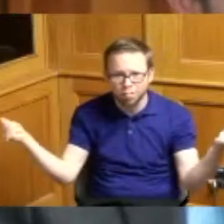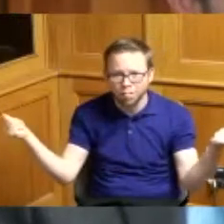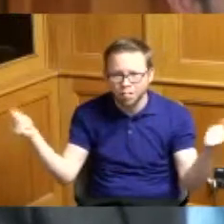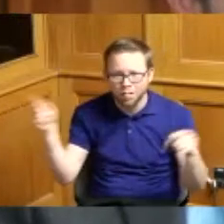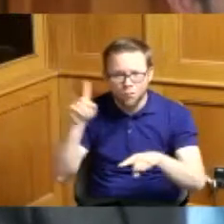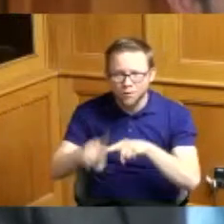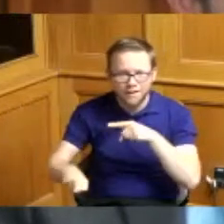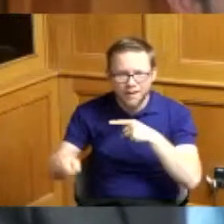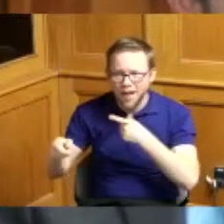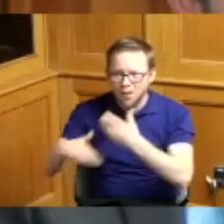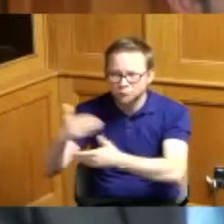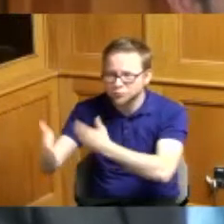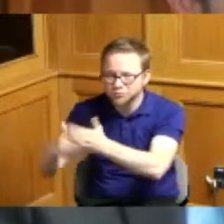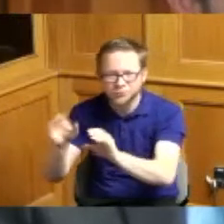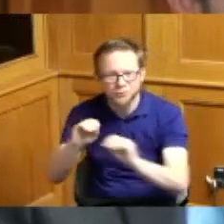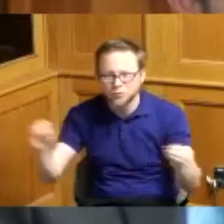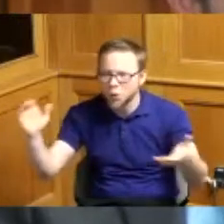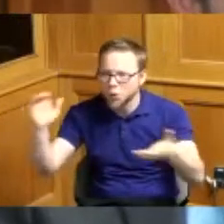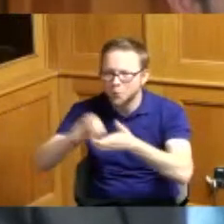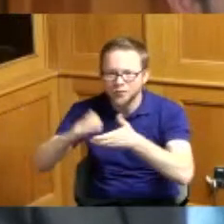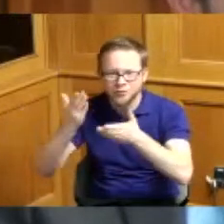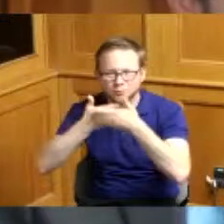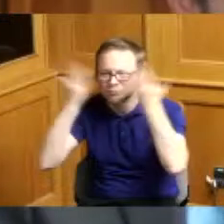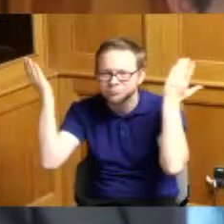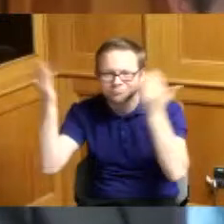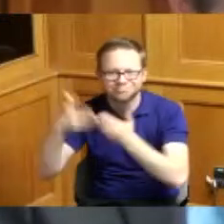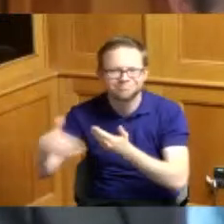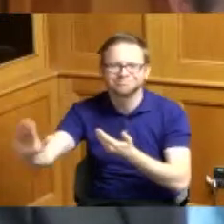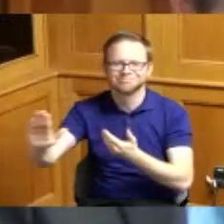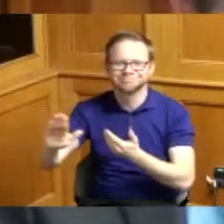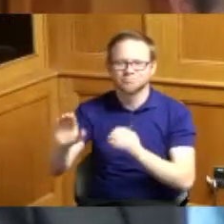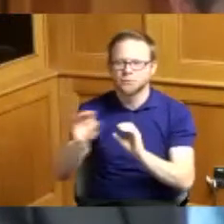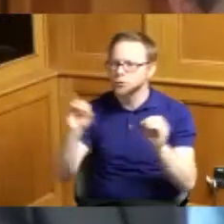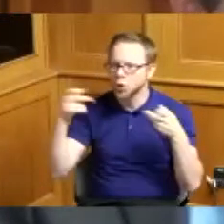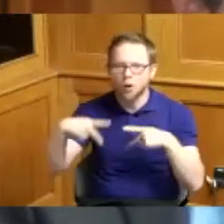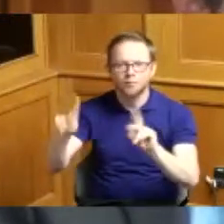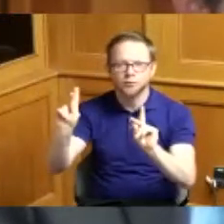there will be no partnerships there will be no opportunity uh to have this benefit come to our